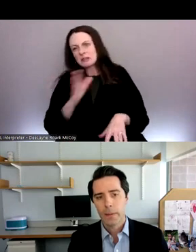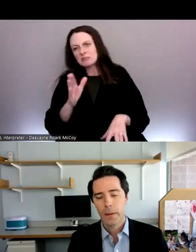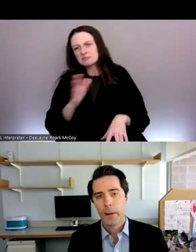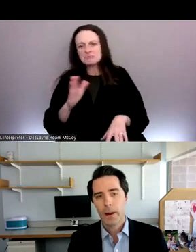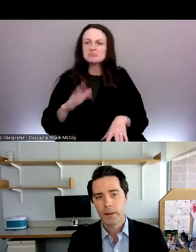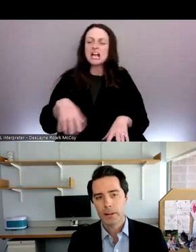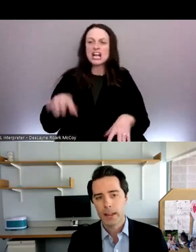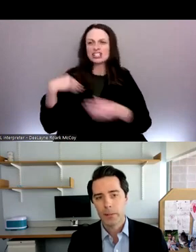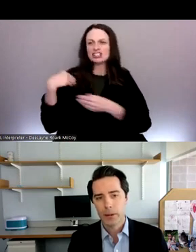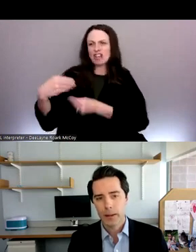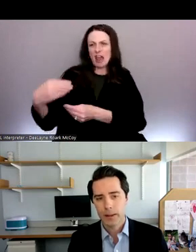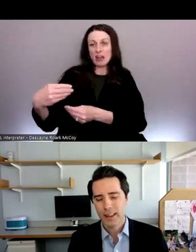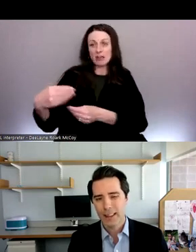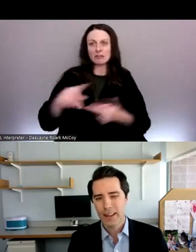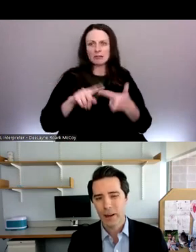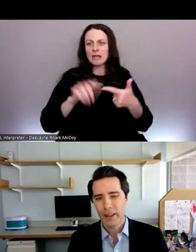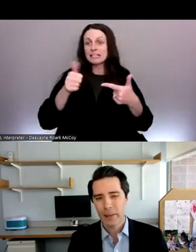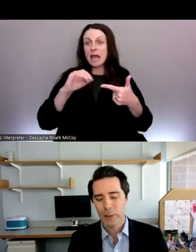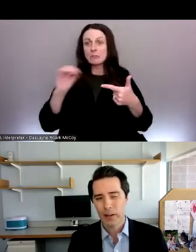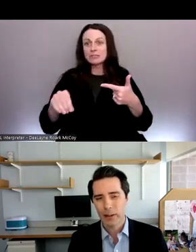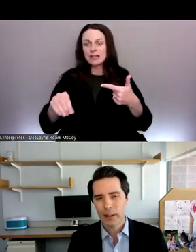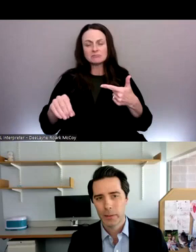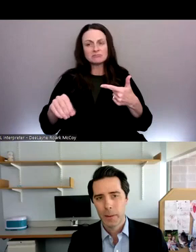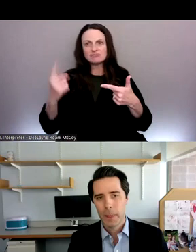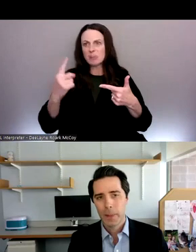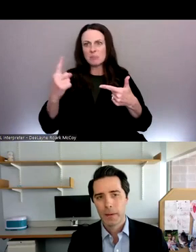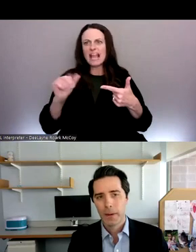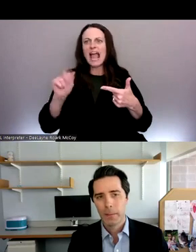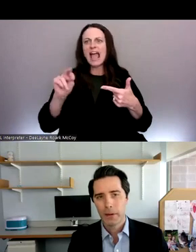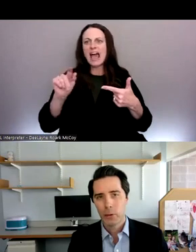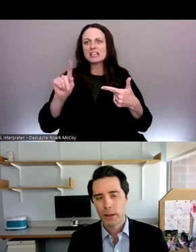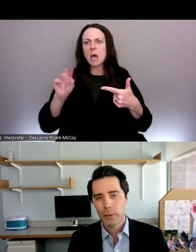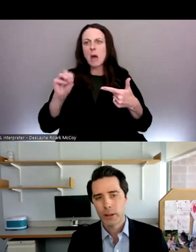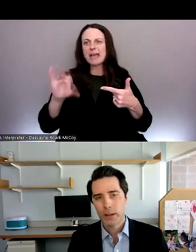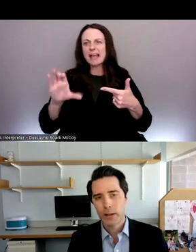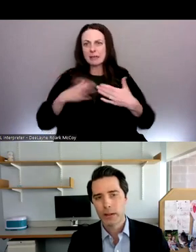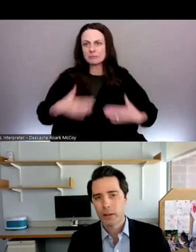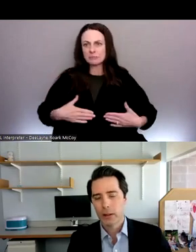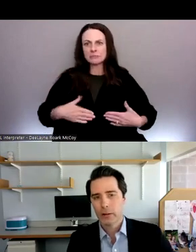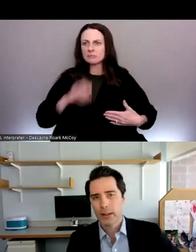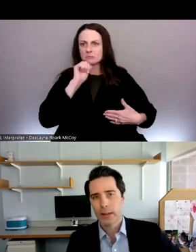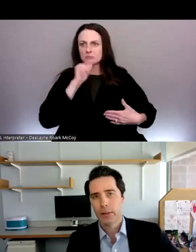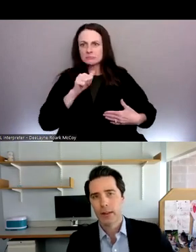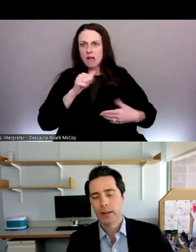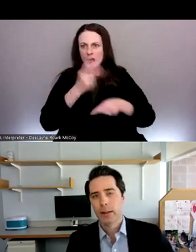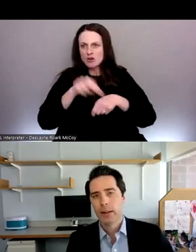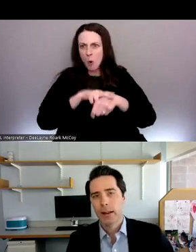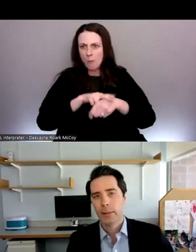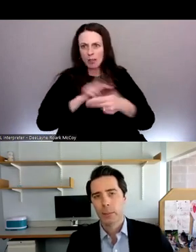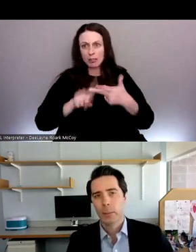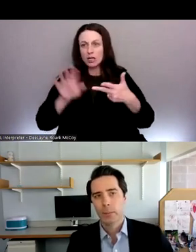about 10 is an anatomic abnormality